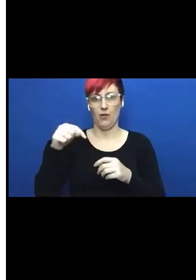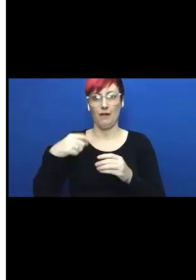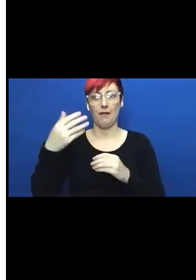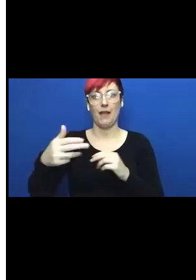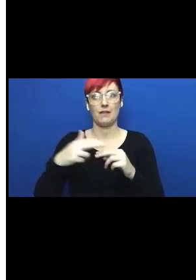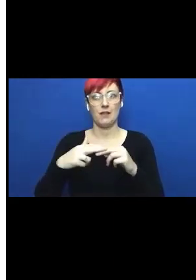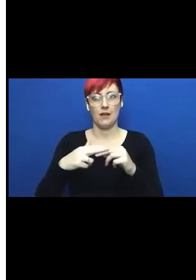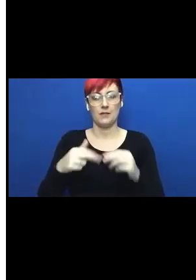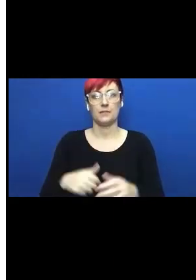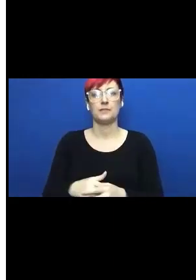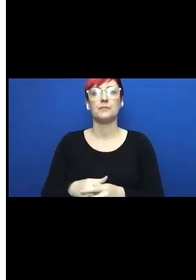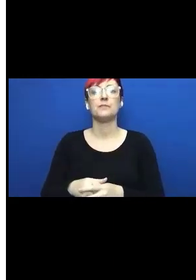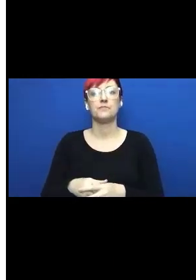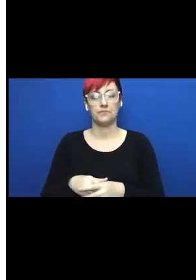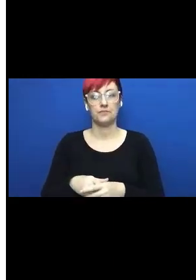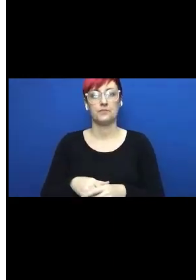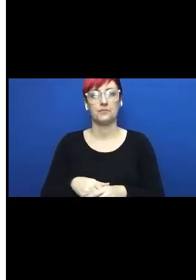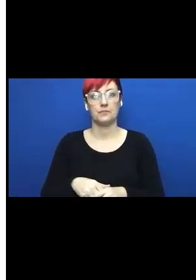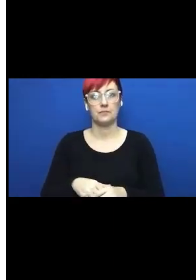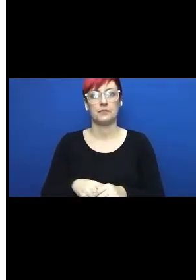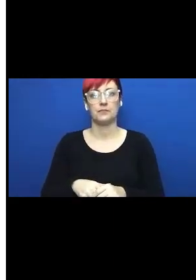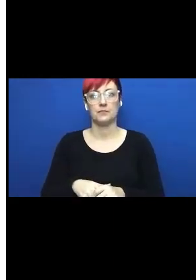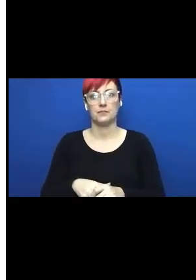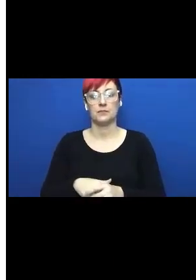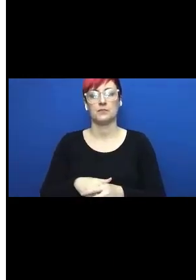We can talk about what that looks like.